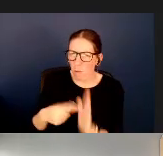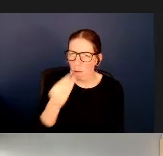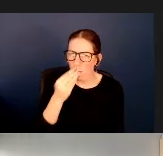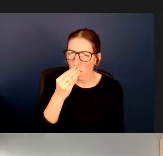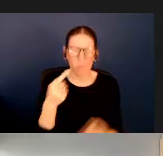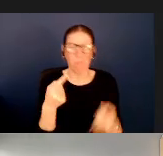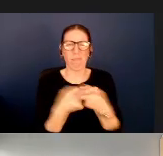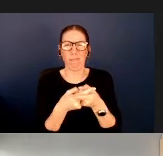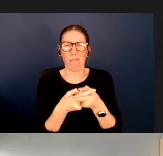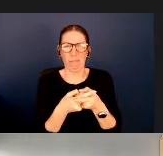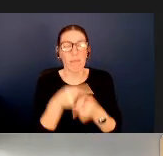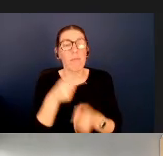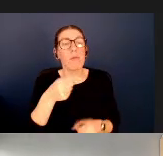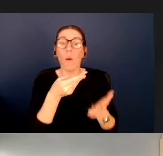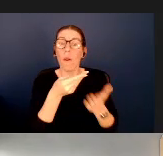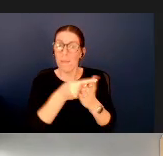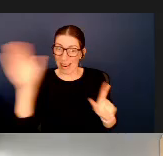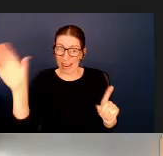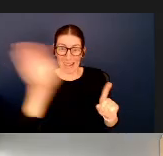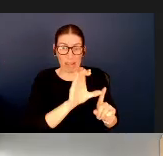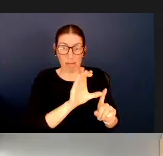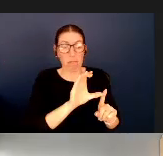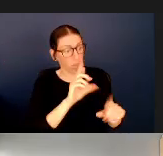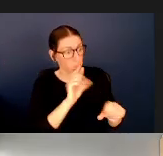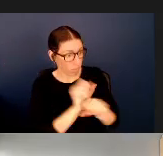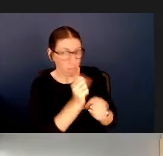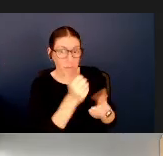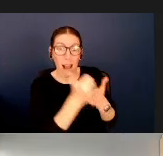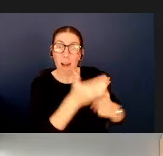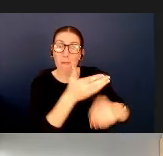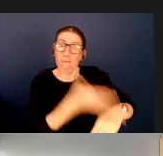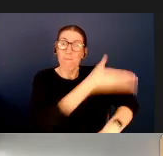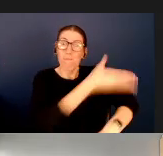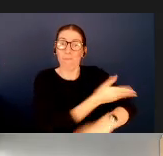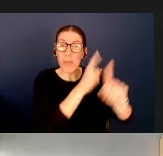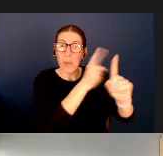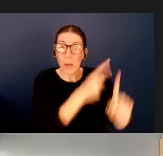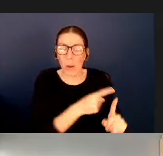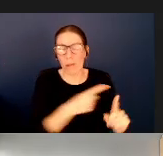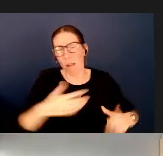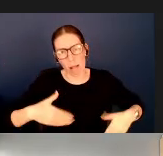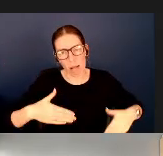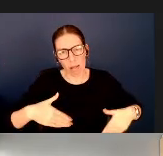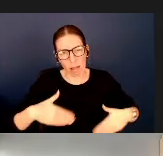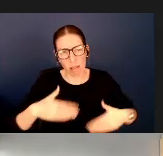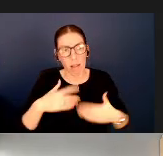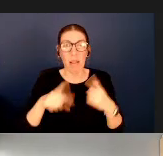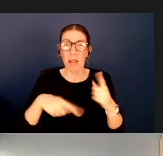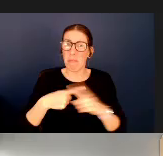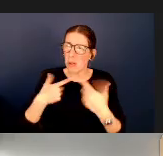funding hasn't advanced community living goals much less been solving these crises. Instead,